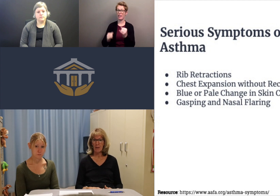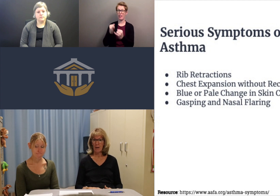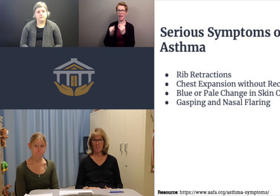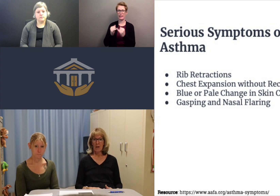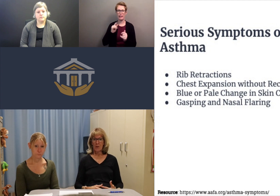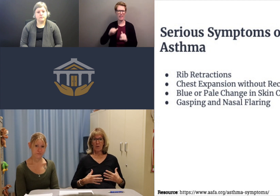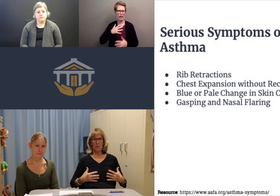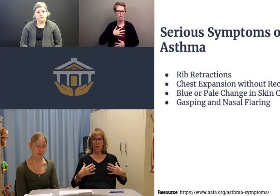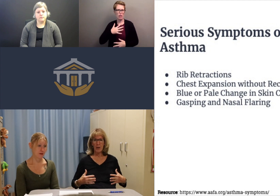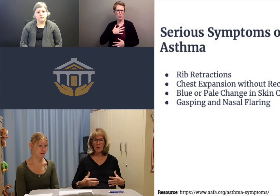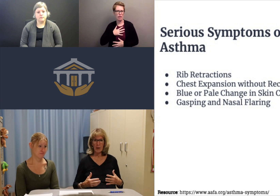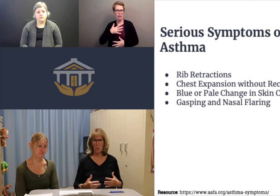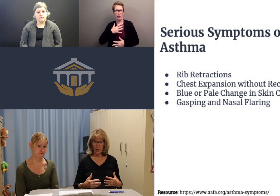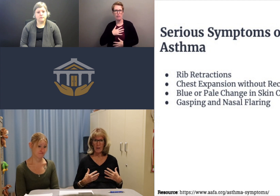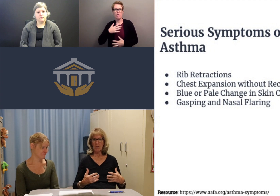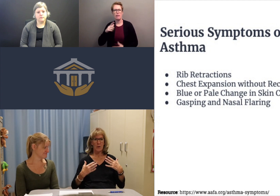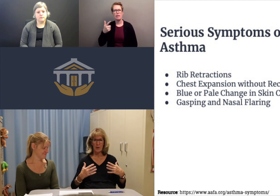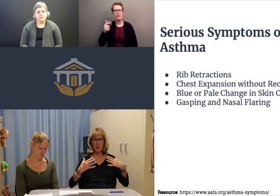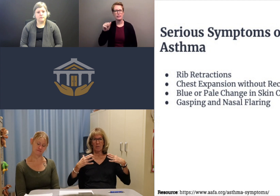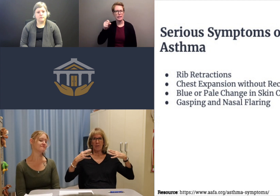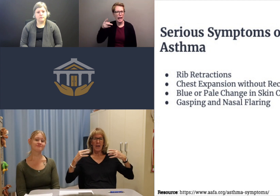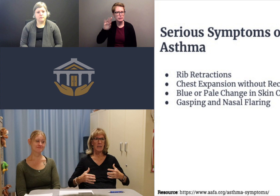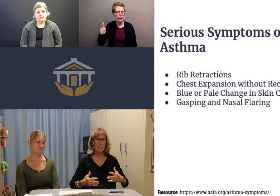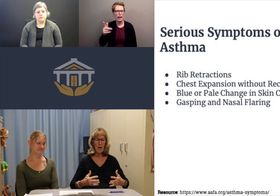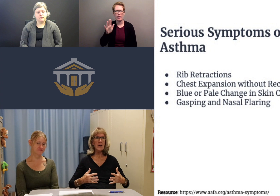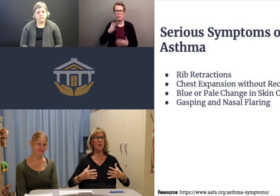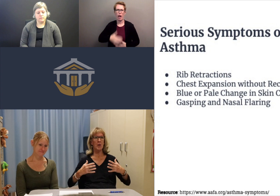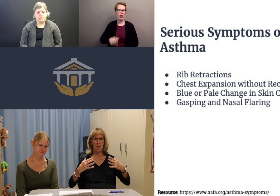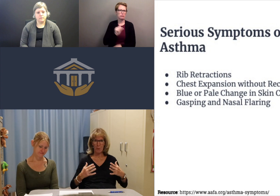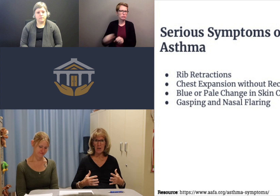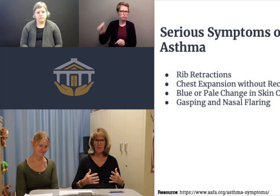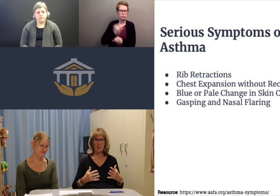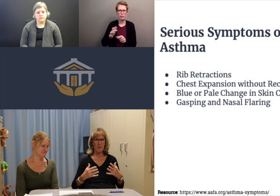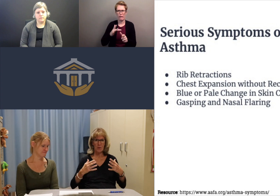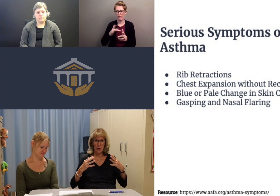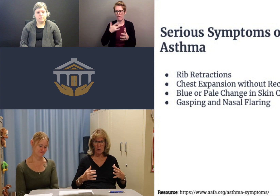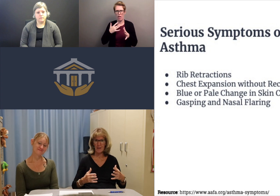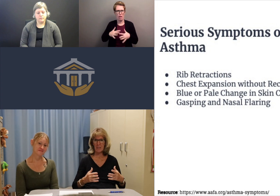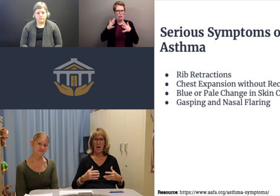Um, you're you're really, really working. You're getting excited. You can't breathe. You're nervous